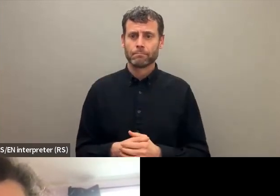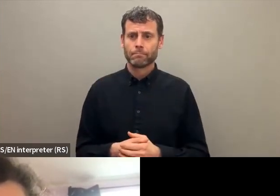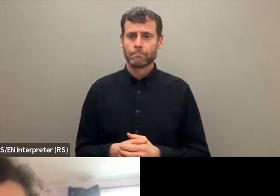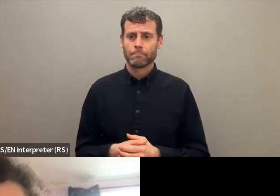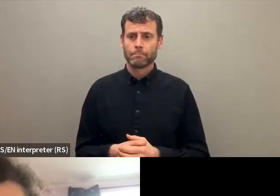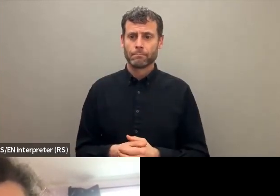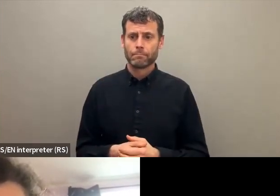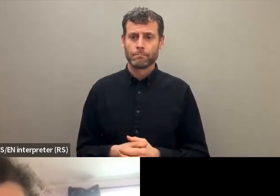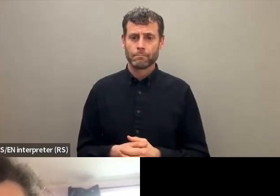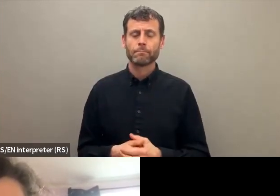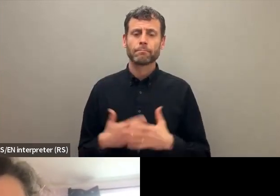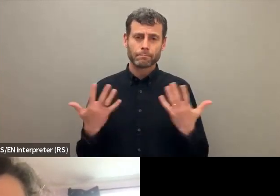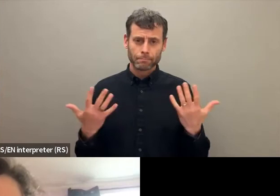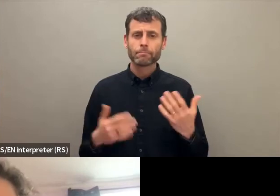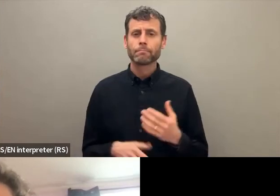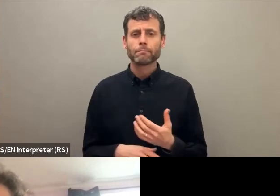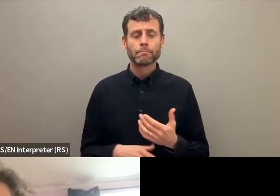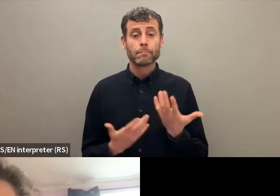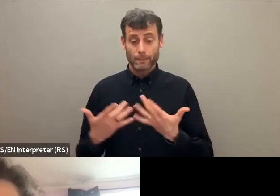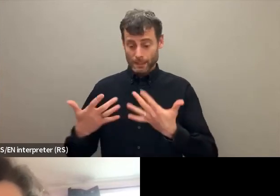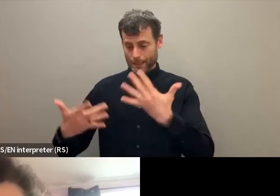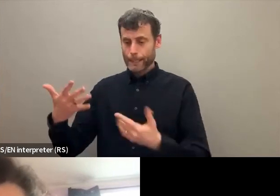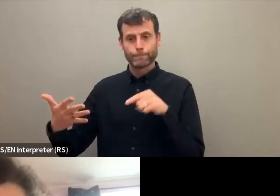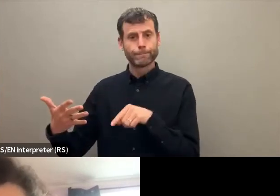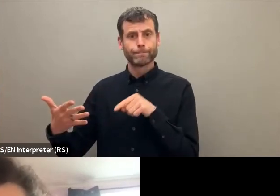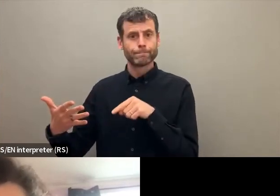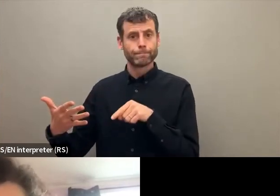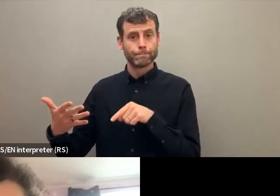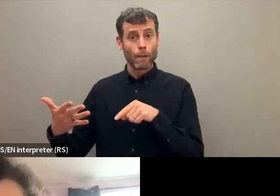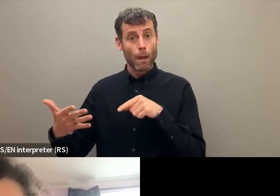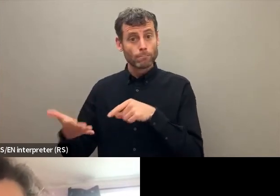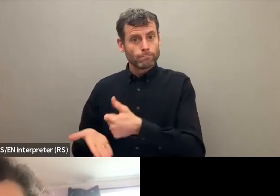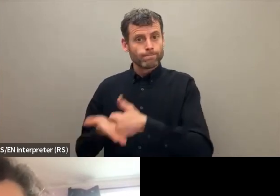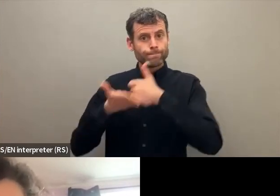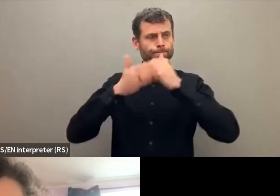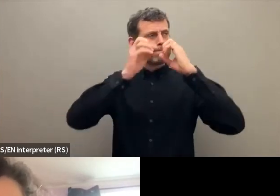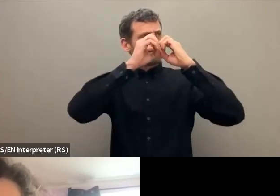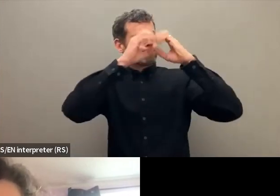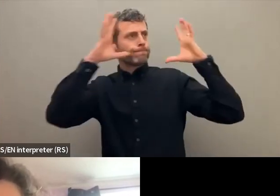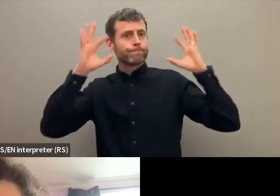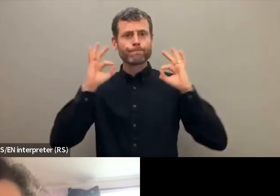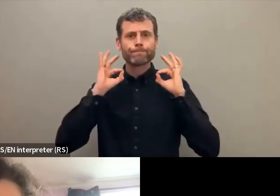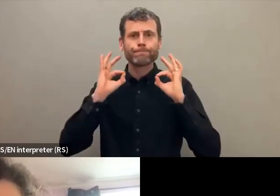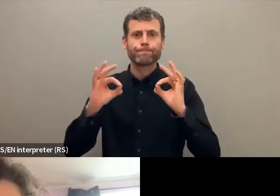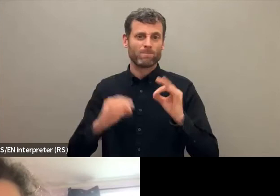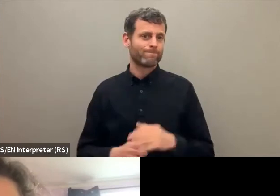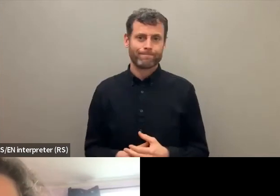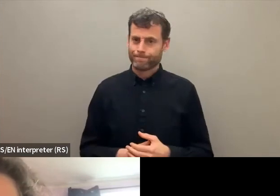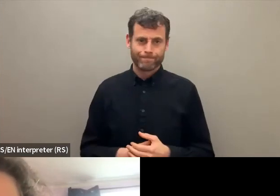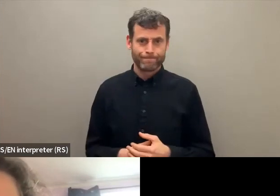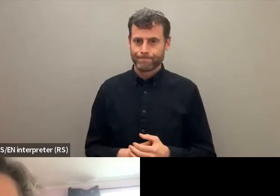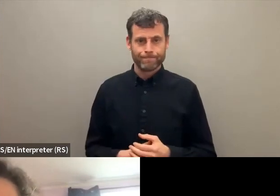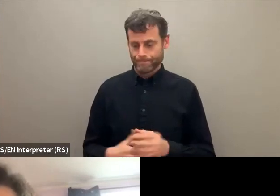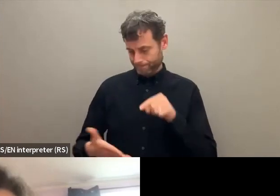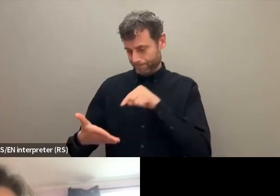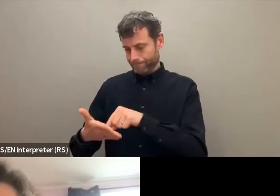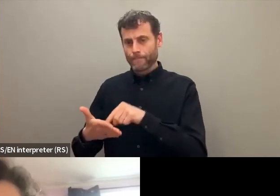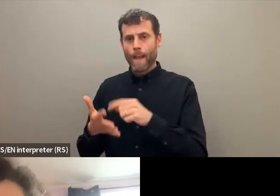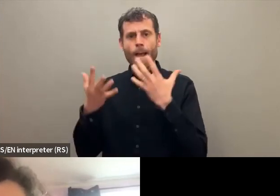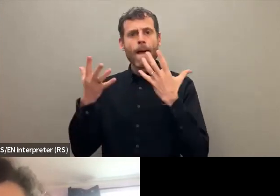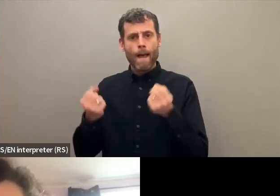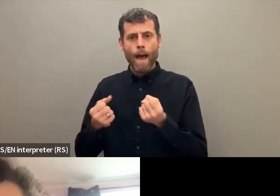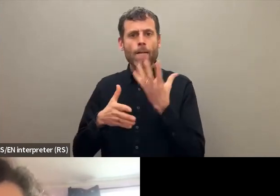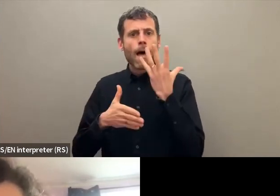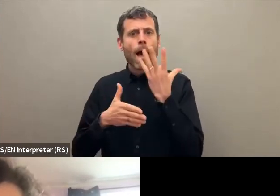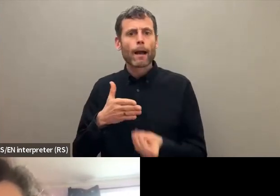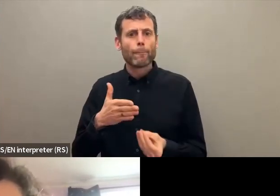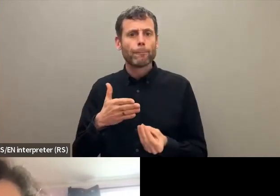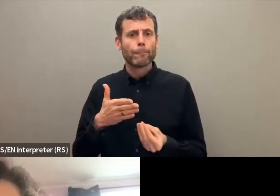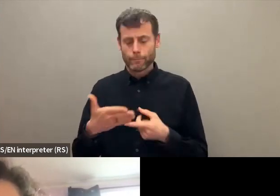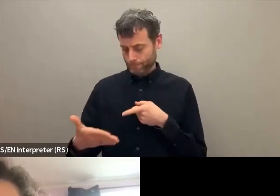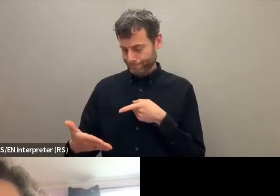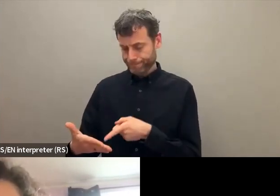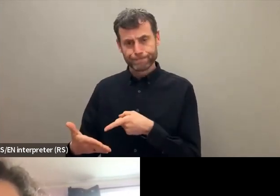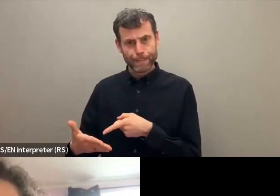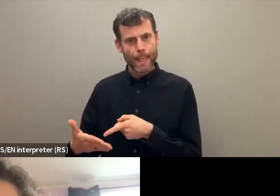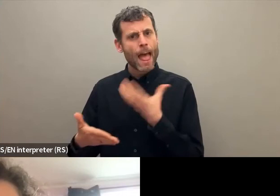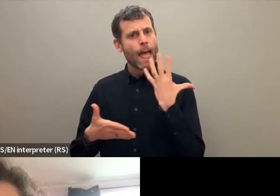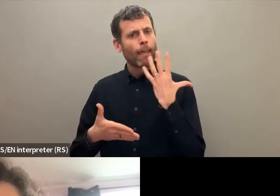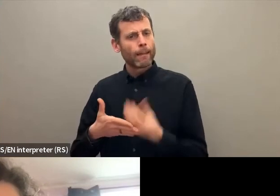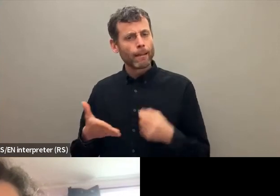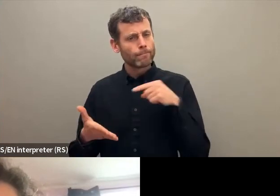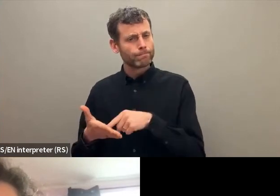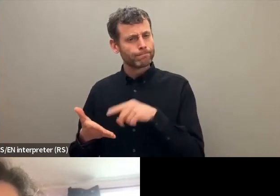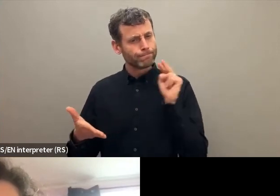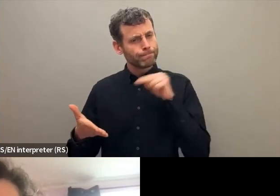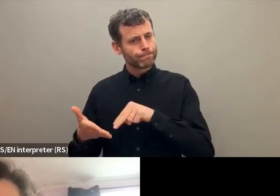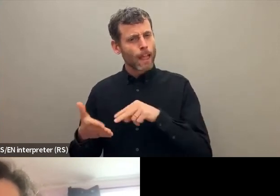Mohammed Ali Loutfy: Thank you very much, before we move to the next distinguished panelists, I would like to remind all of our audience and participants here to post their questions and answers on the Q amp a box, that is located in the bottom of your screen.